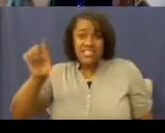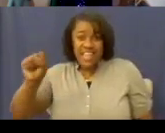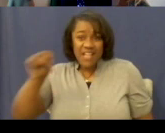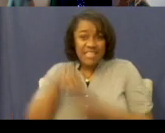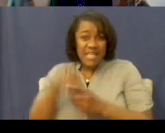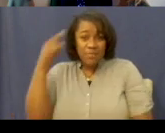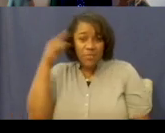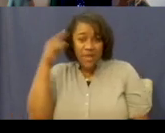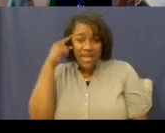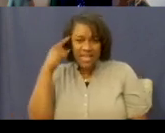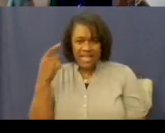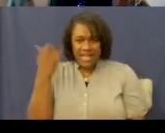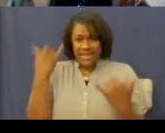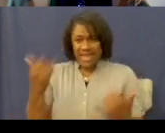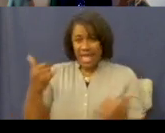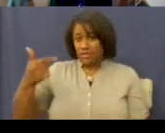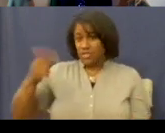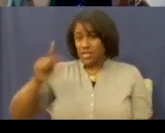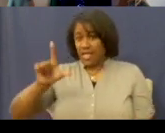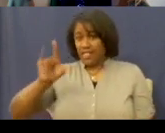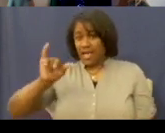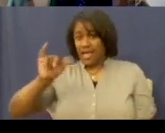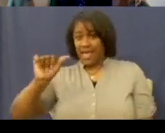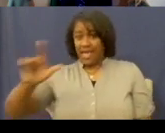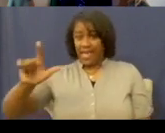Glial is a word that means "glue,"